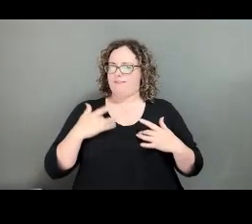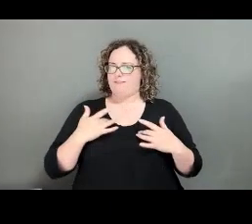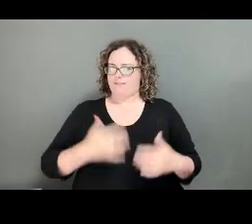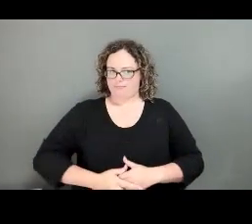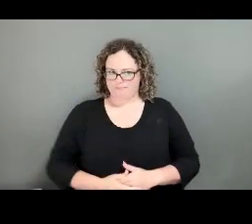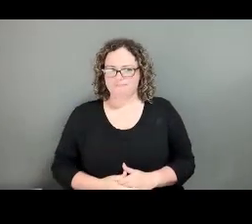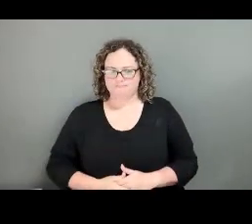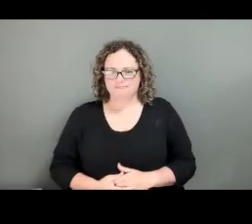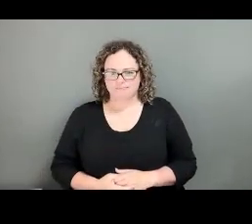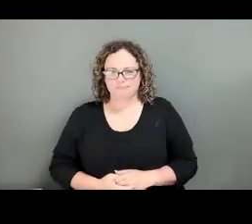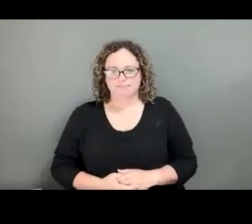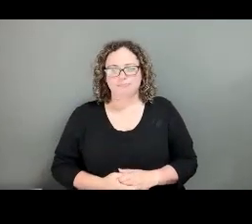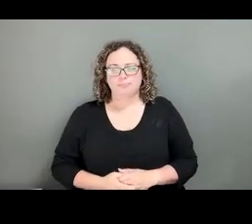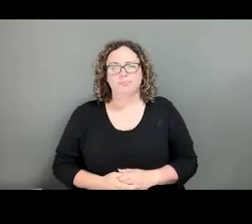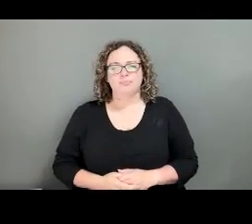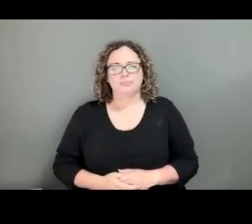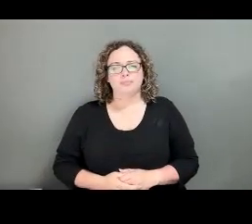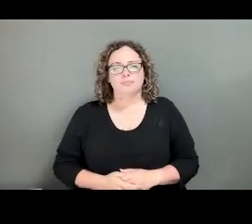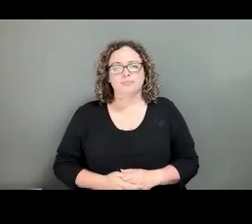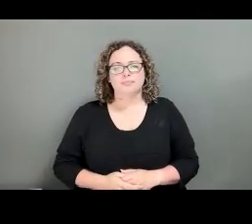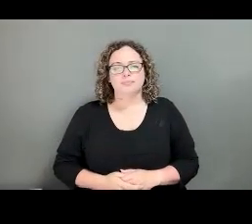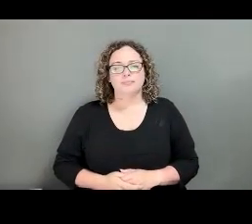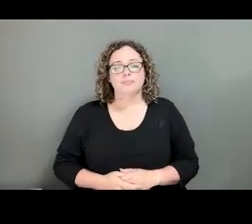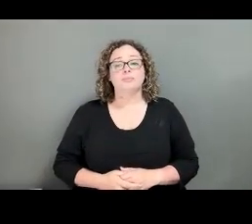So for those of you who don't know about AT Chat,